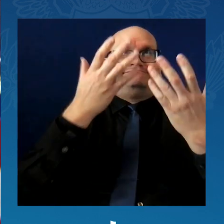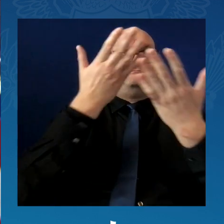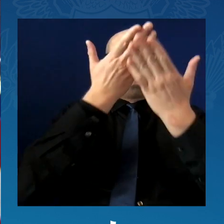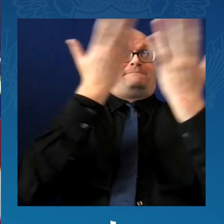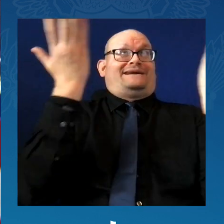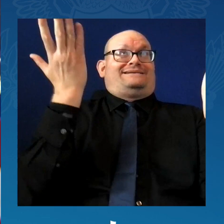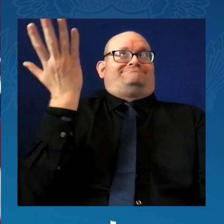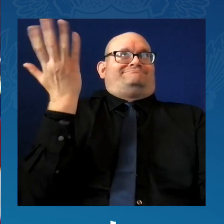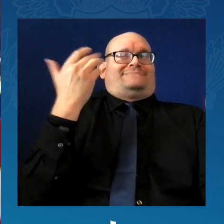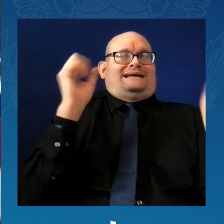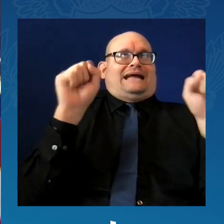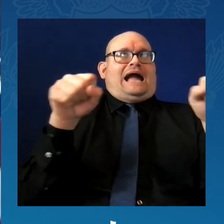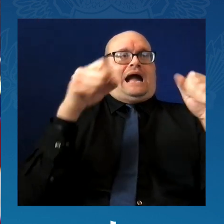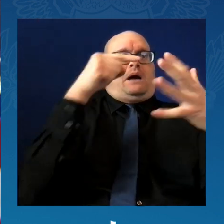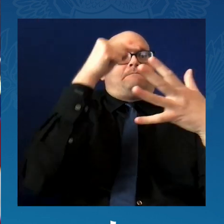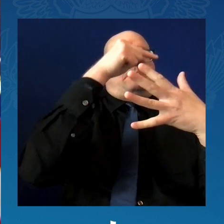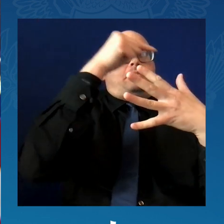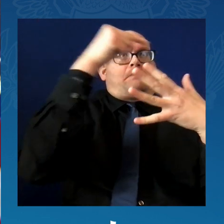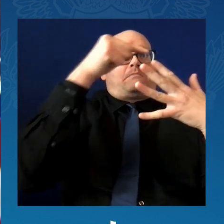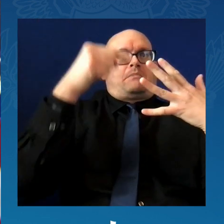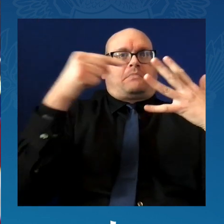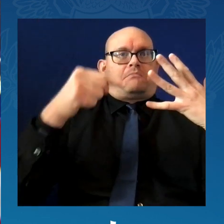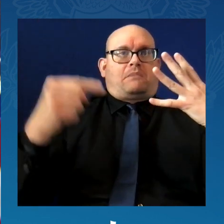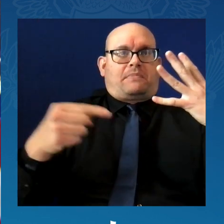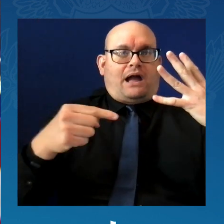May God bless you. And may God bless America.